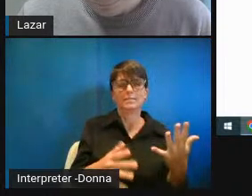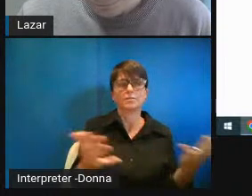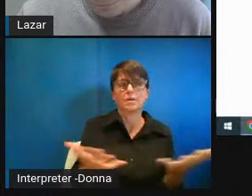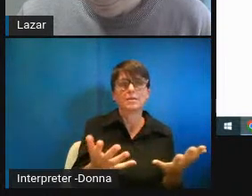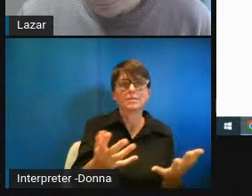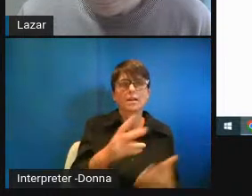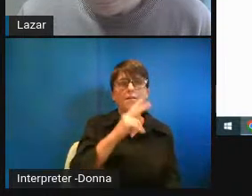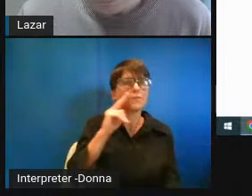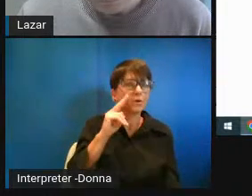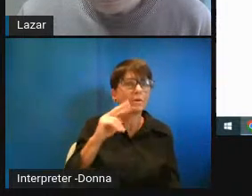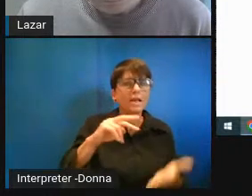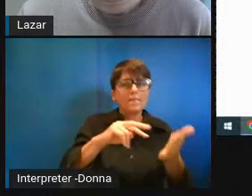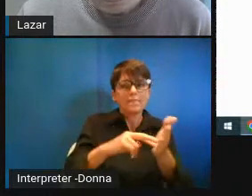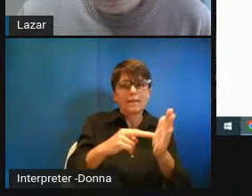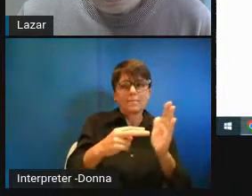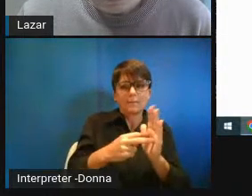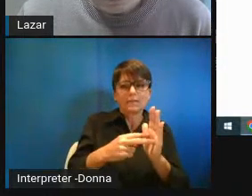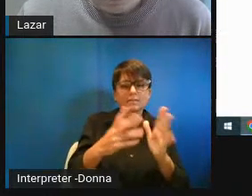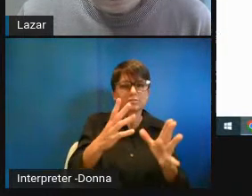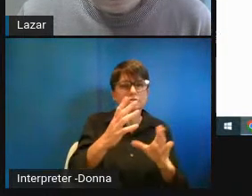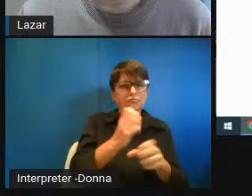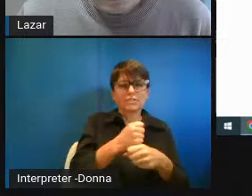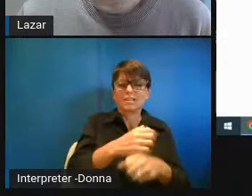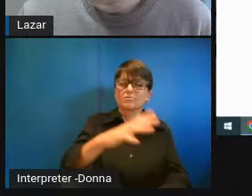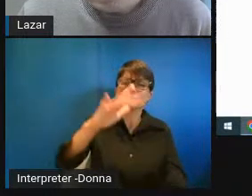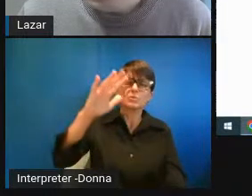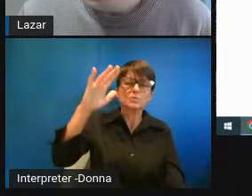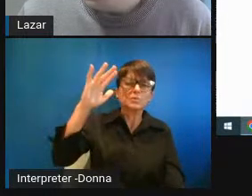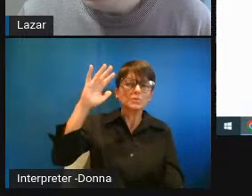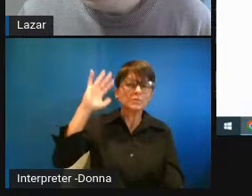Anne Bolelett: What I wanted to say is accessibility is a verb.